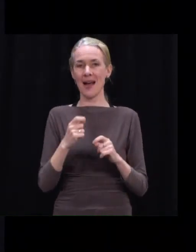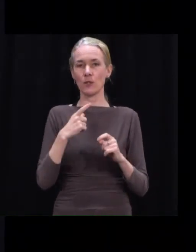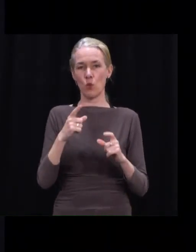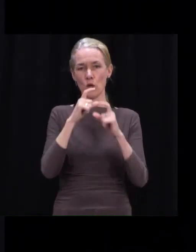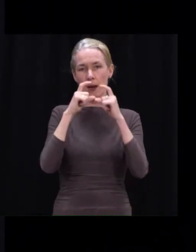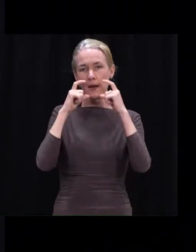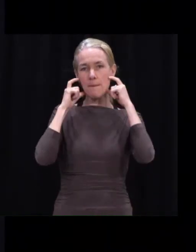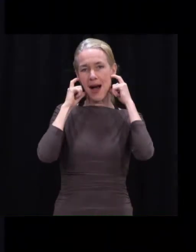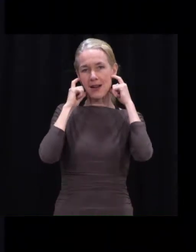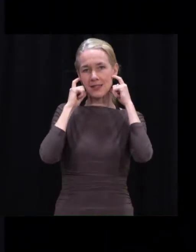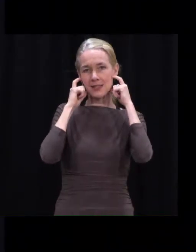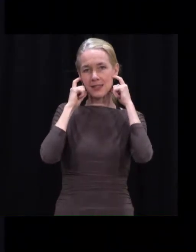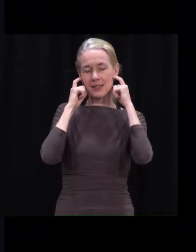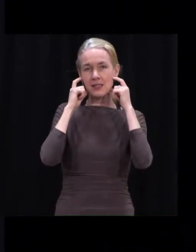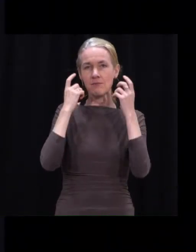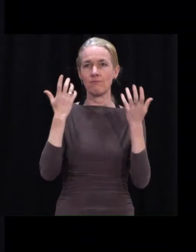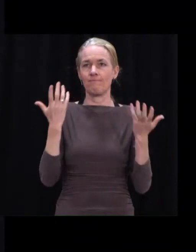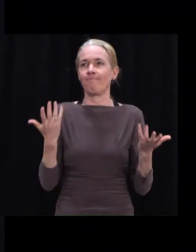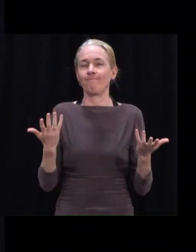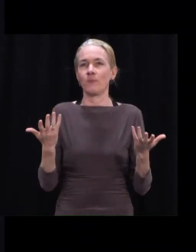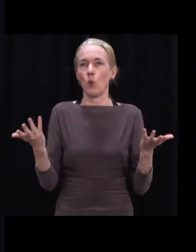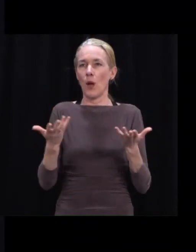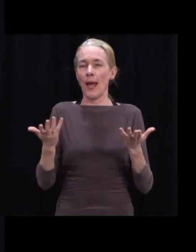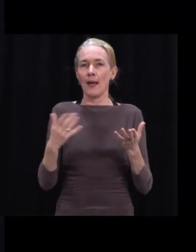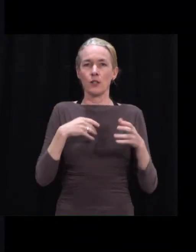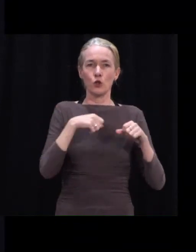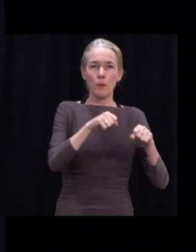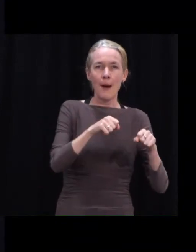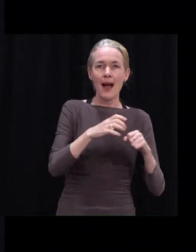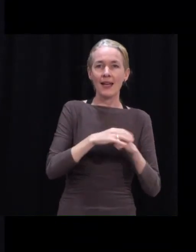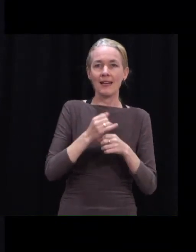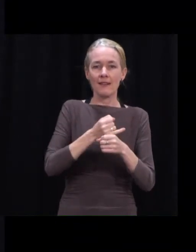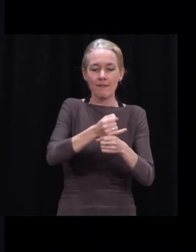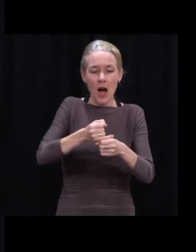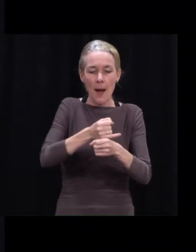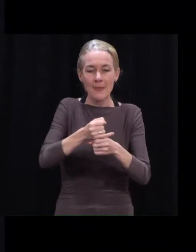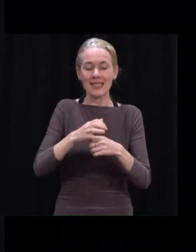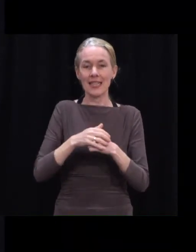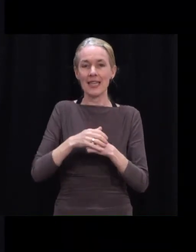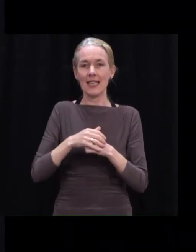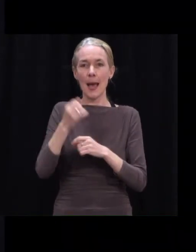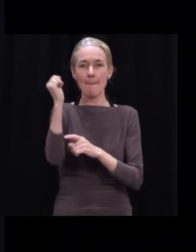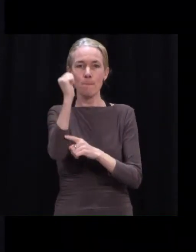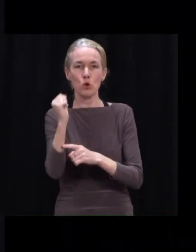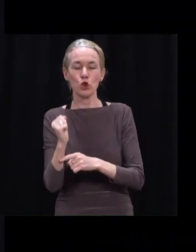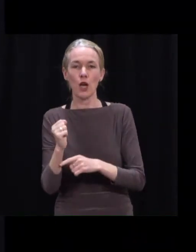rule box -- book, we have to